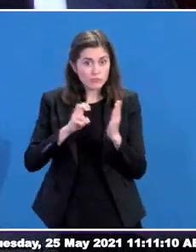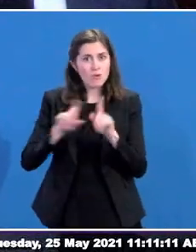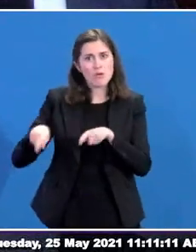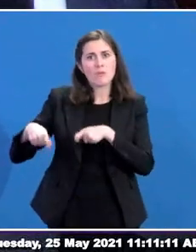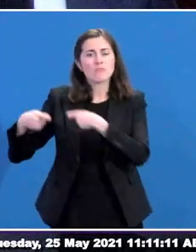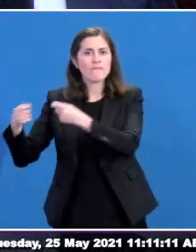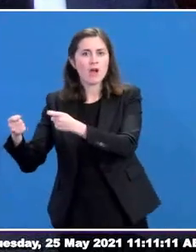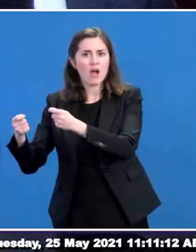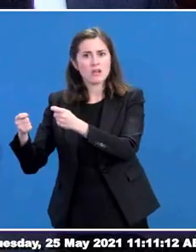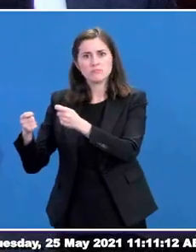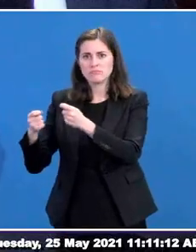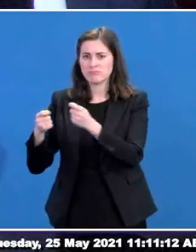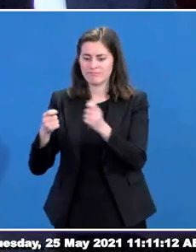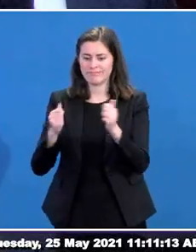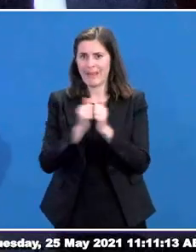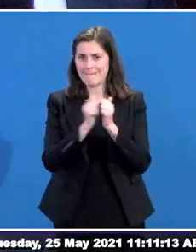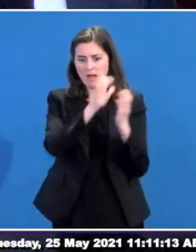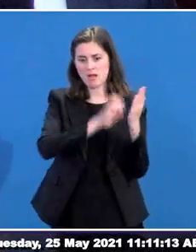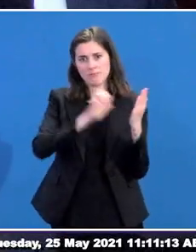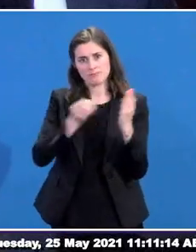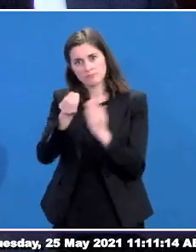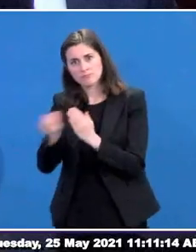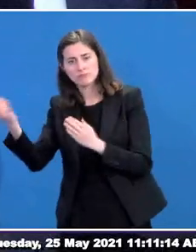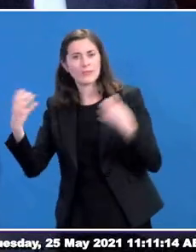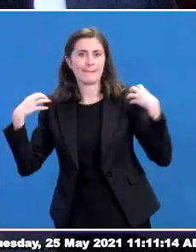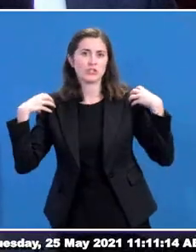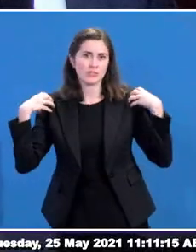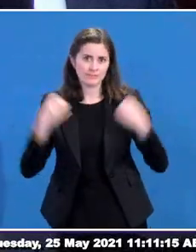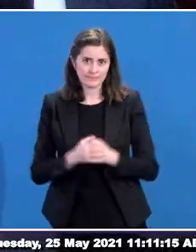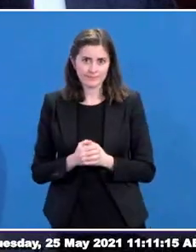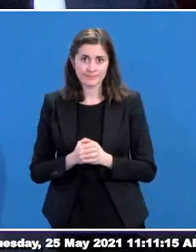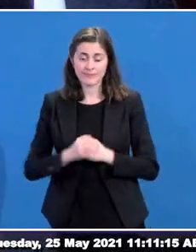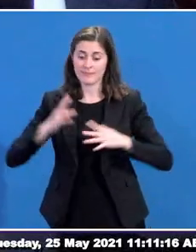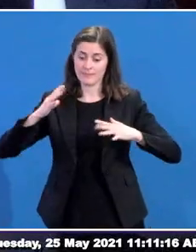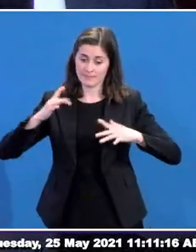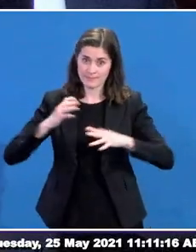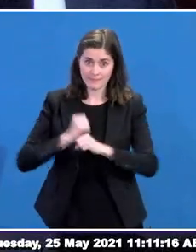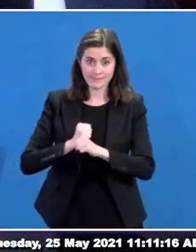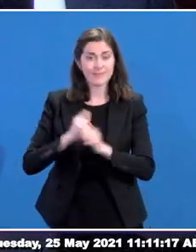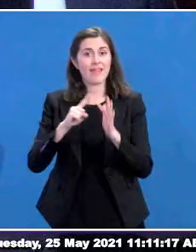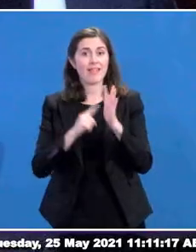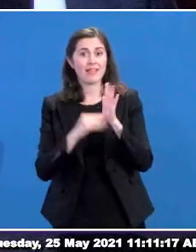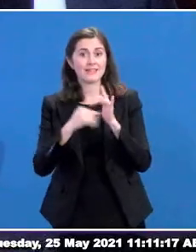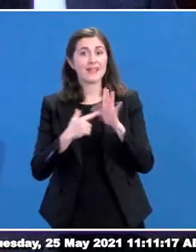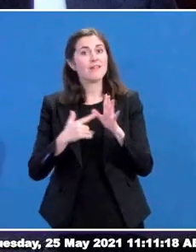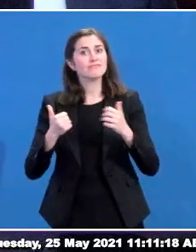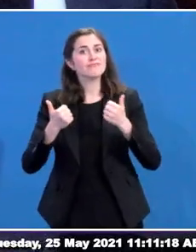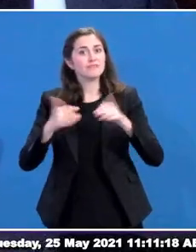and to the Commissioners. So, Commissioners, that concludes Eliza's evidence subject to any questions.